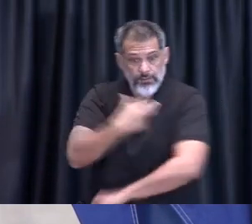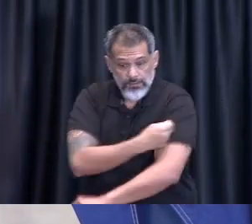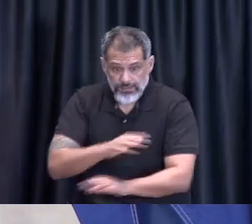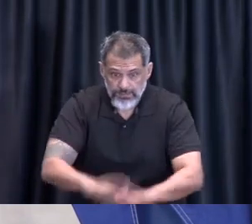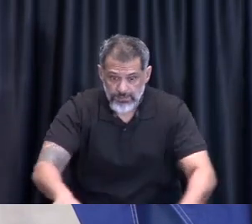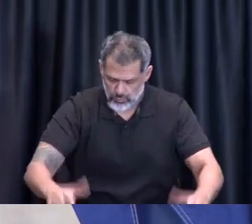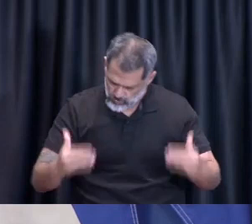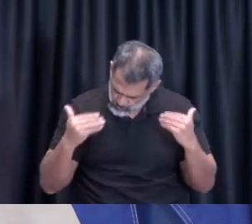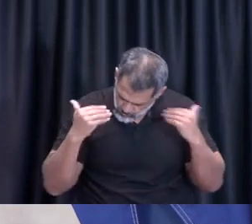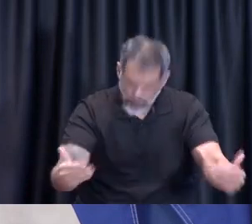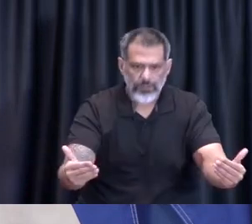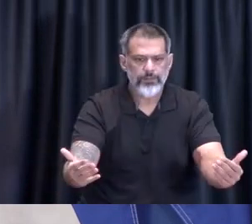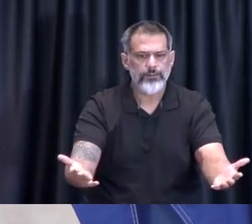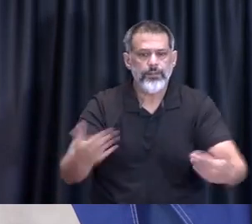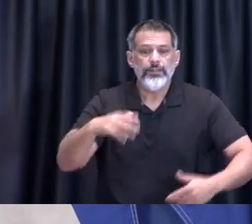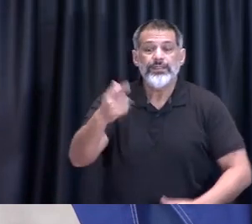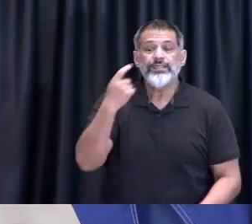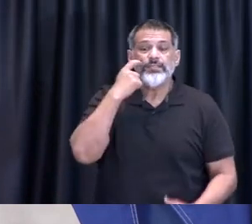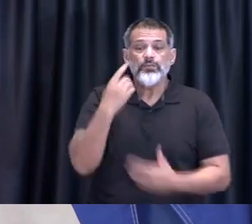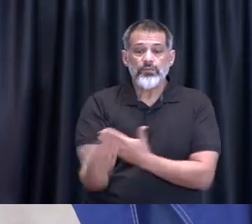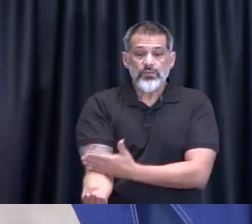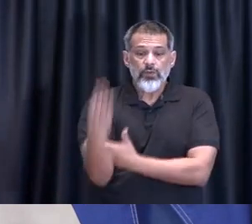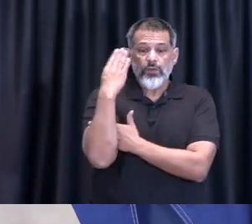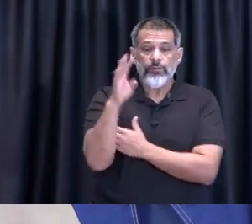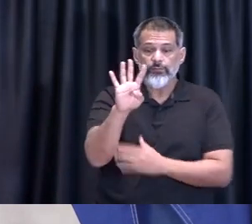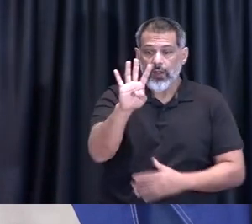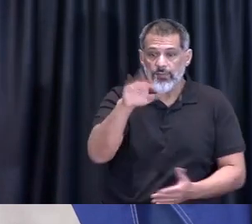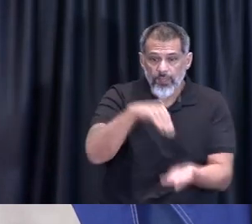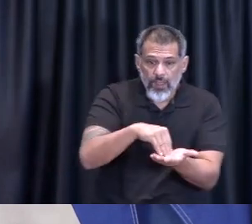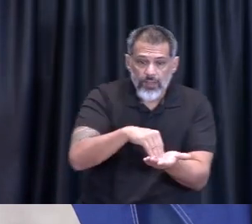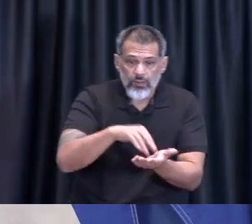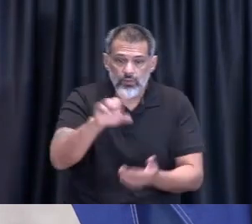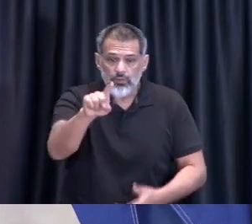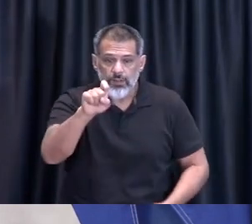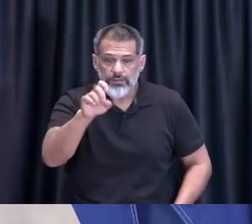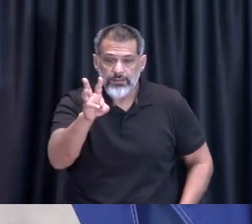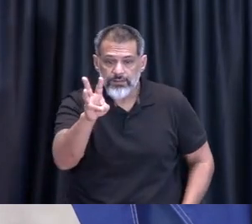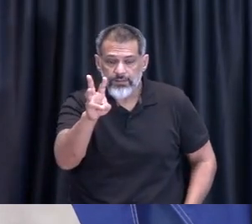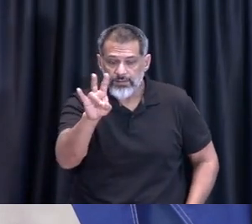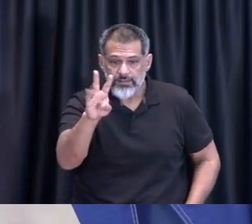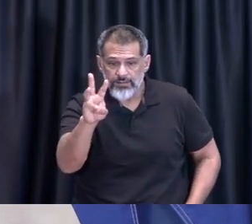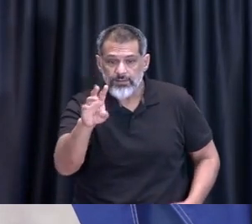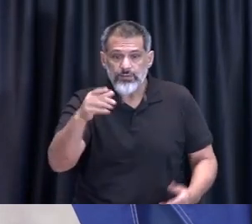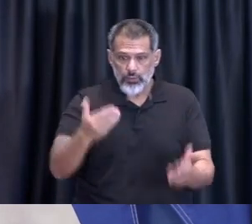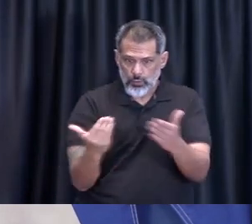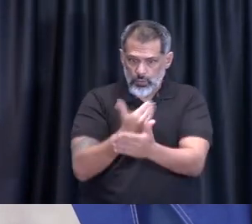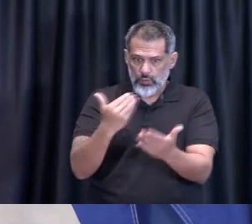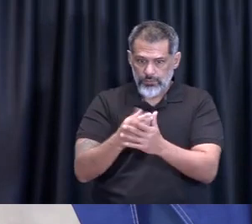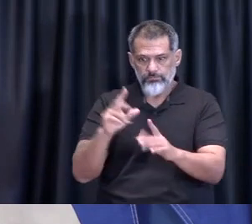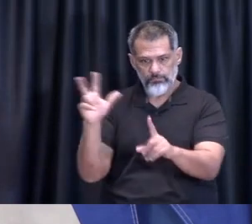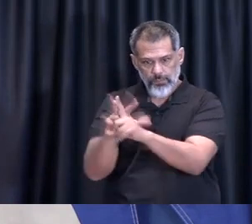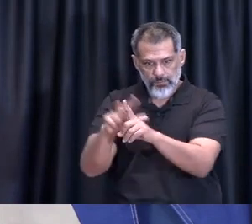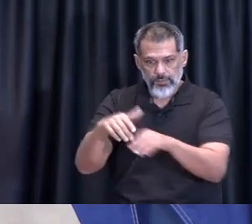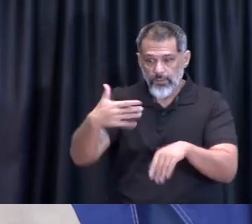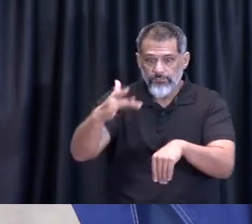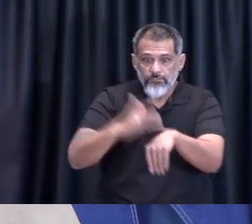This morning we have opened up 4,167 new COVID-19 vaccine appointments for this Sunday and Monday at the